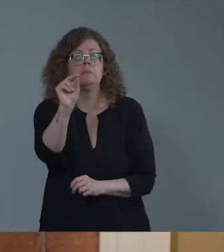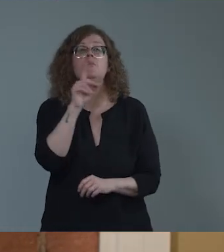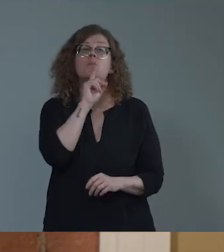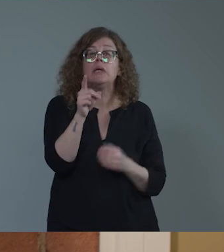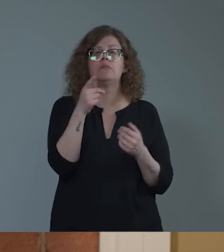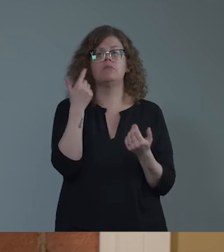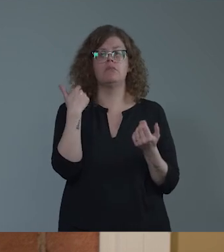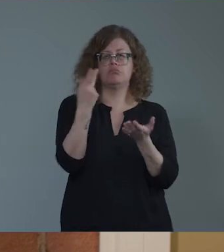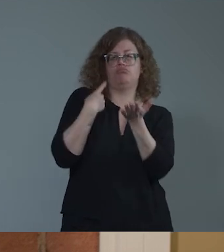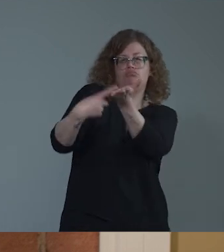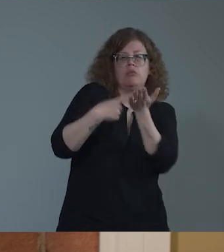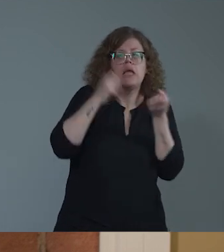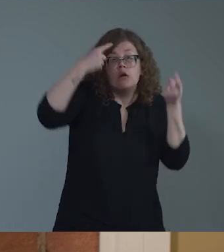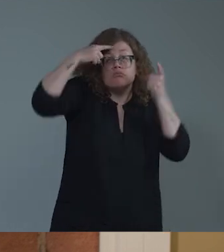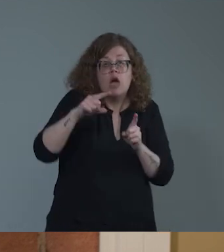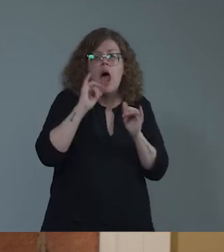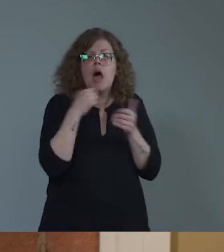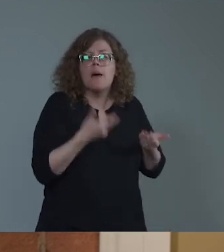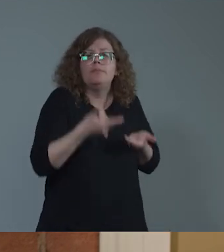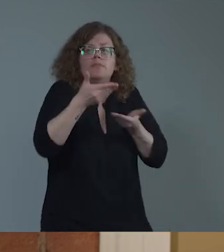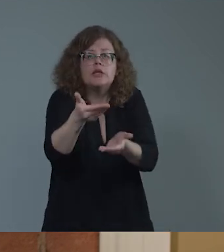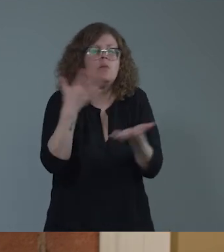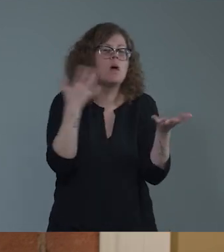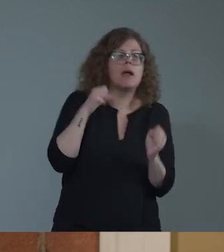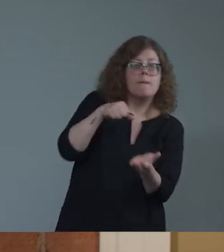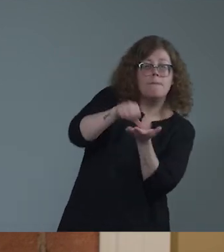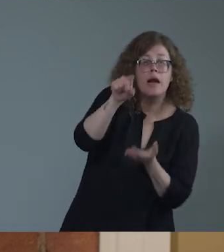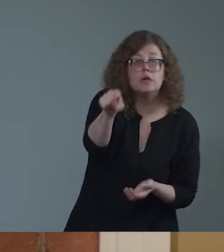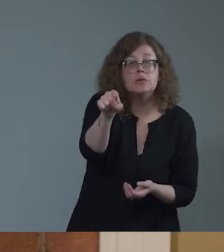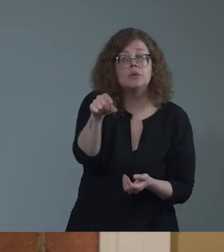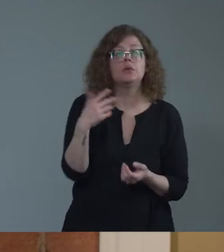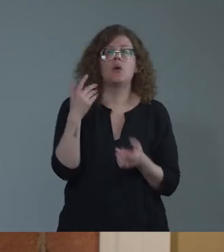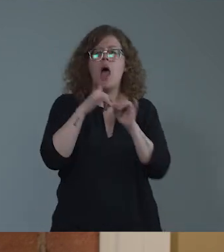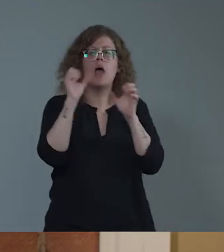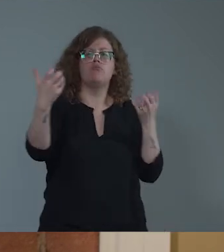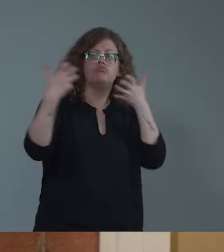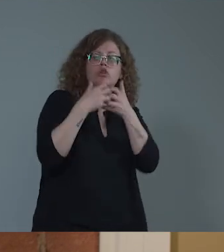I have included a template link on the landing page, so make sure you check that out. There are lots of links online.